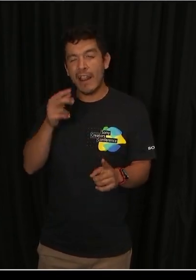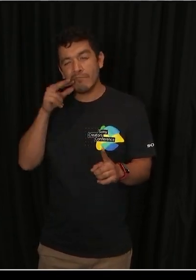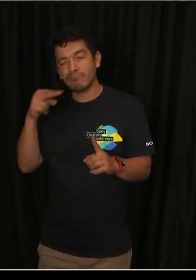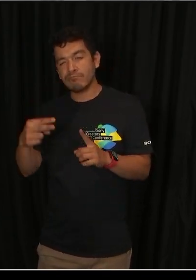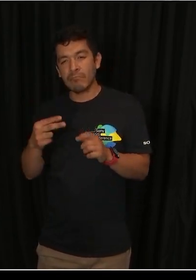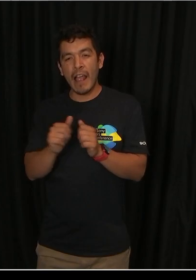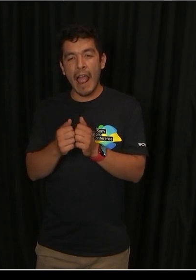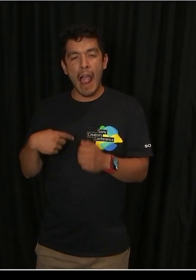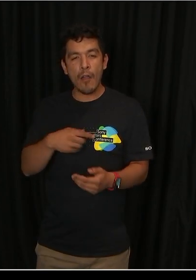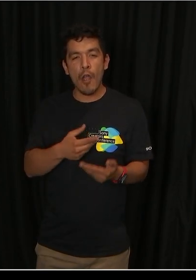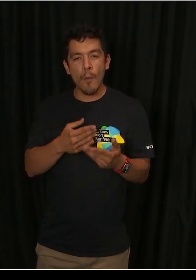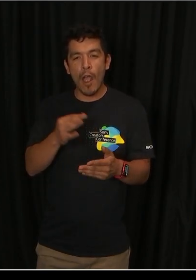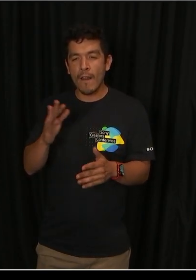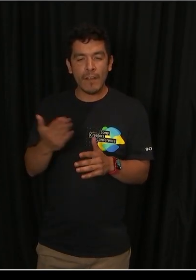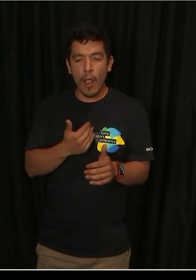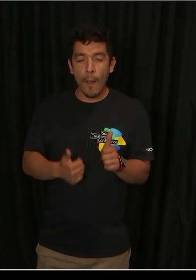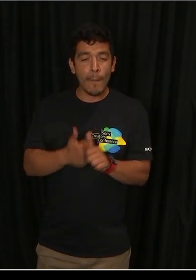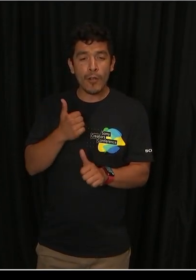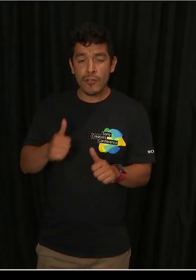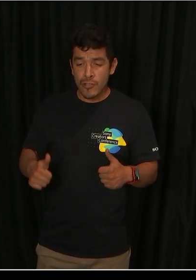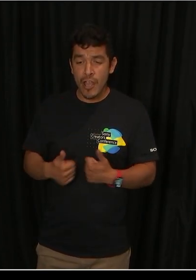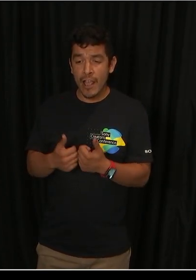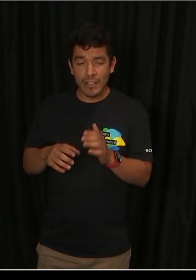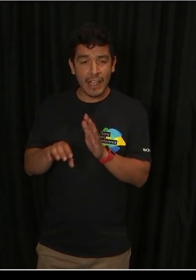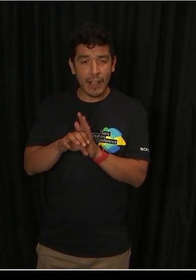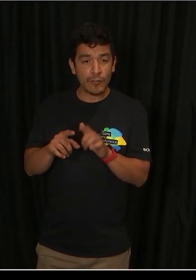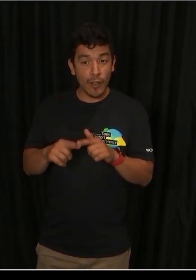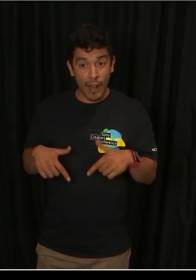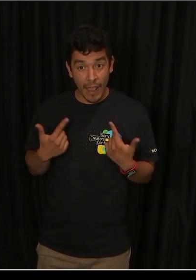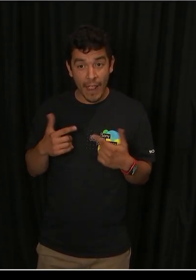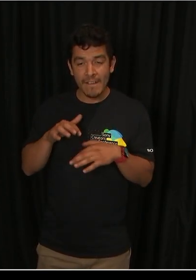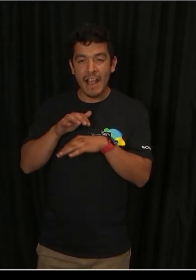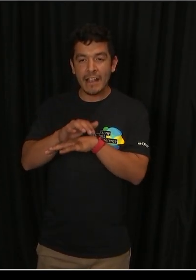we brought one of our most challenging characters to life: Spider-Punk Hobie Brown.